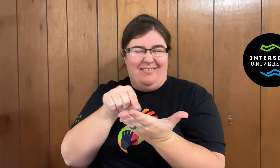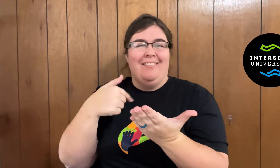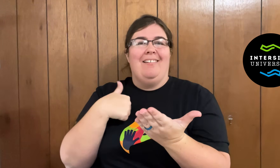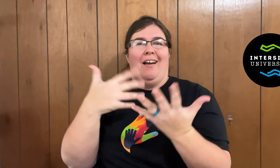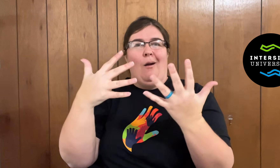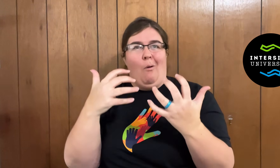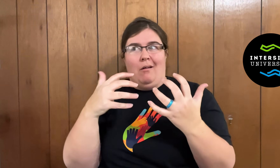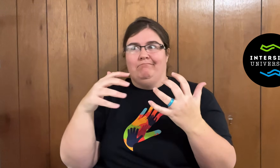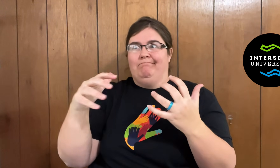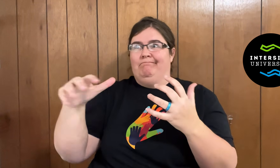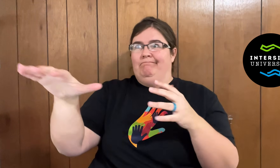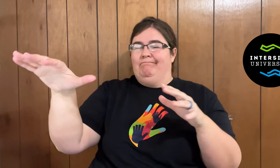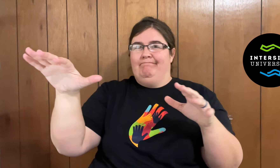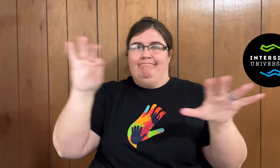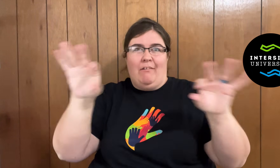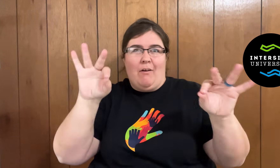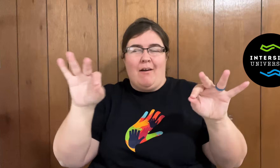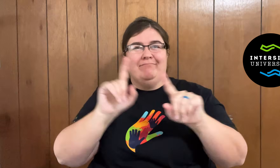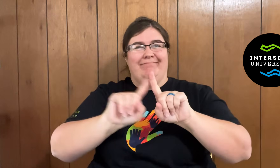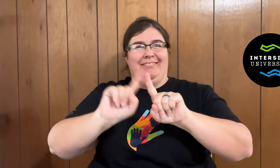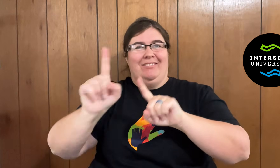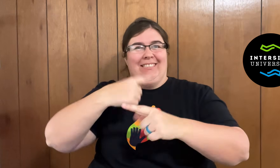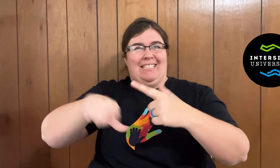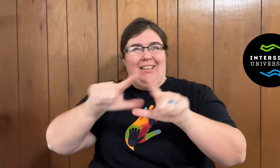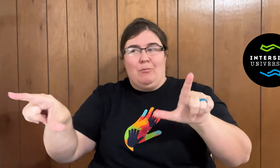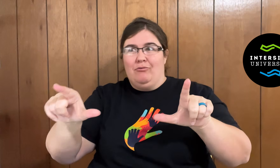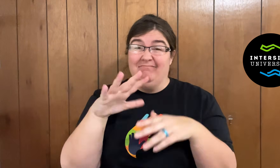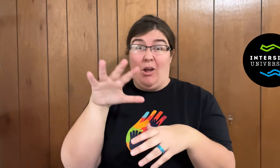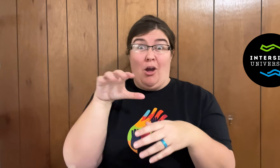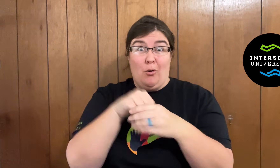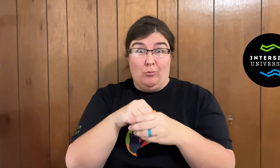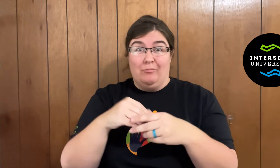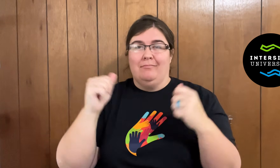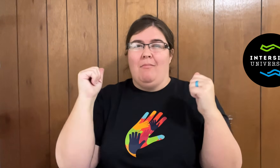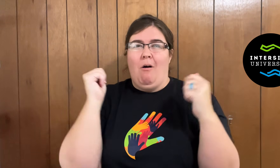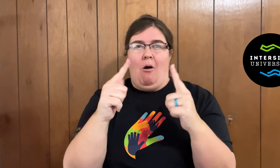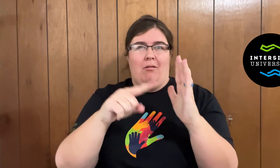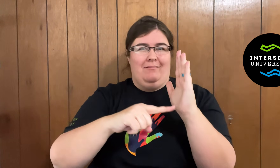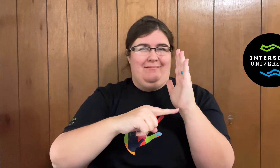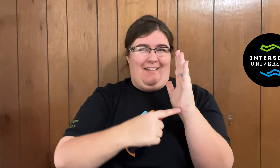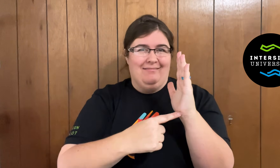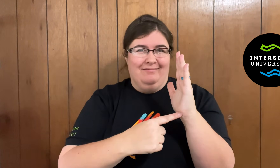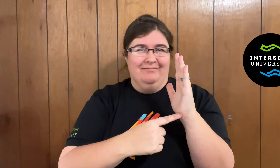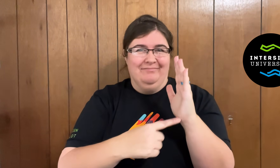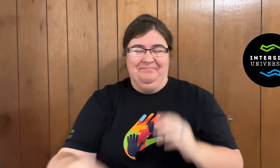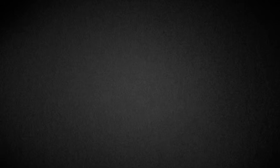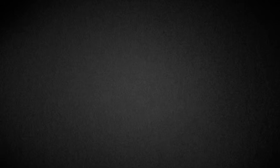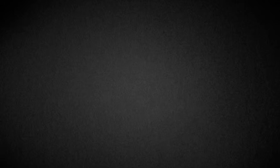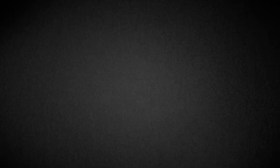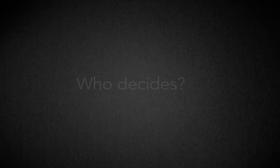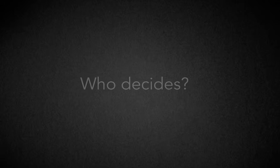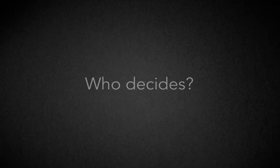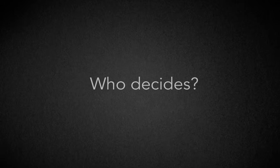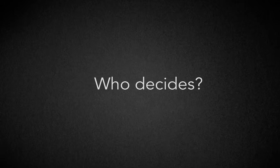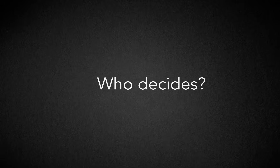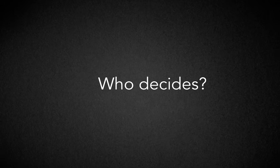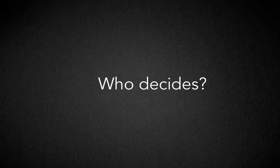InterSign University. I want to find teachers for every sign language including every local dialect!